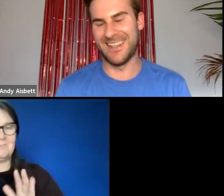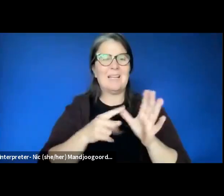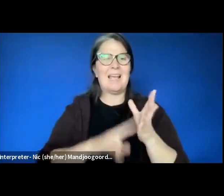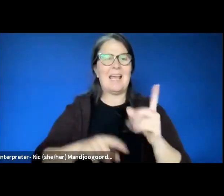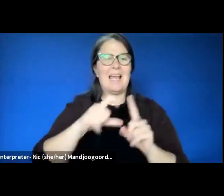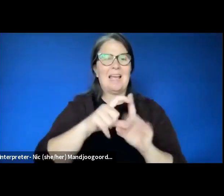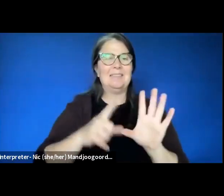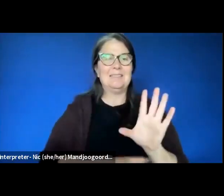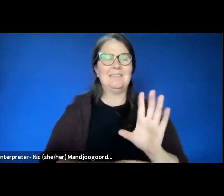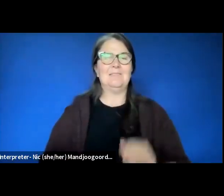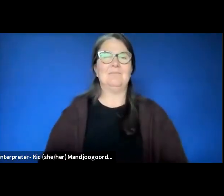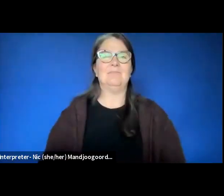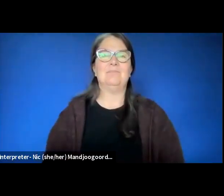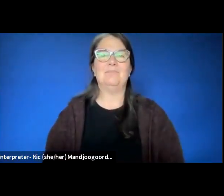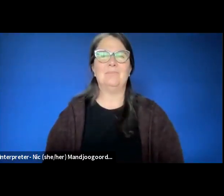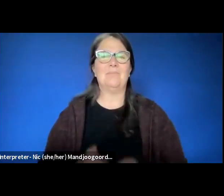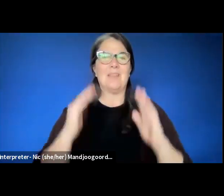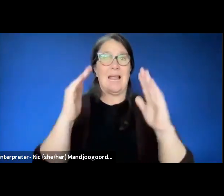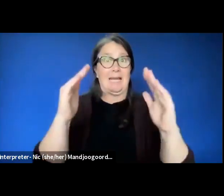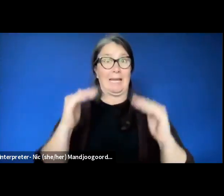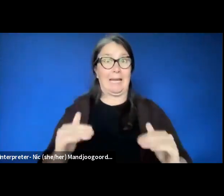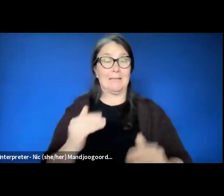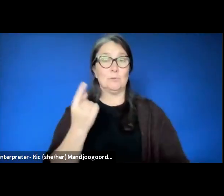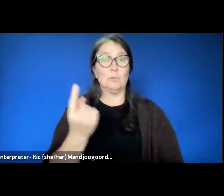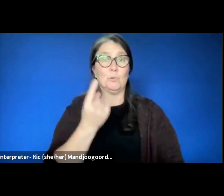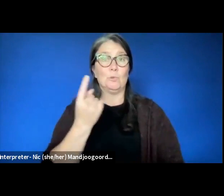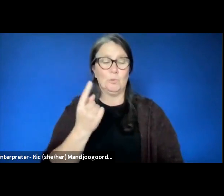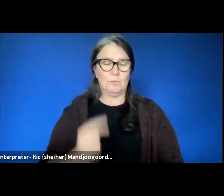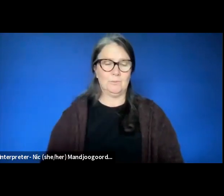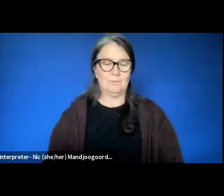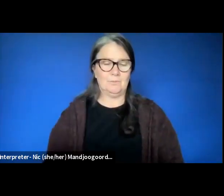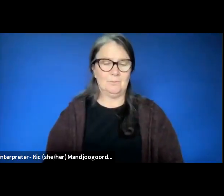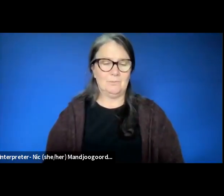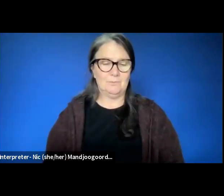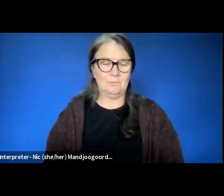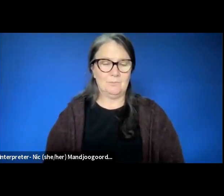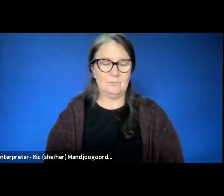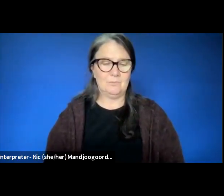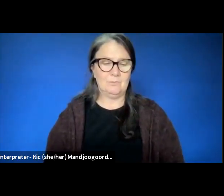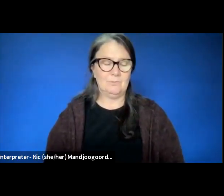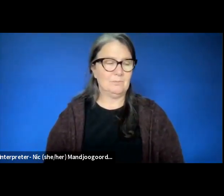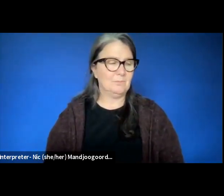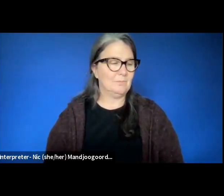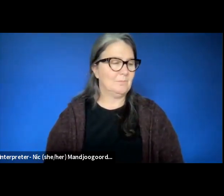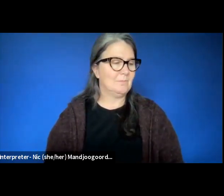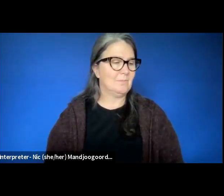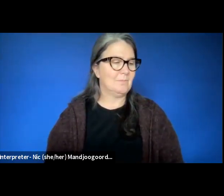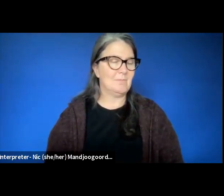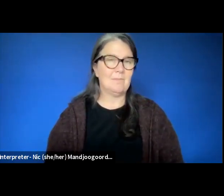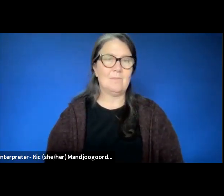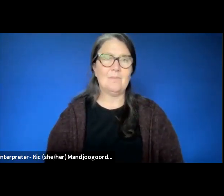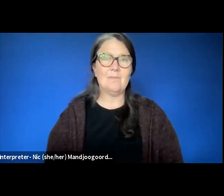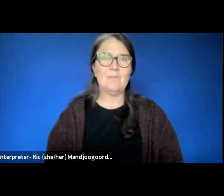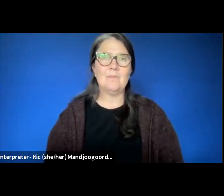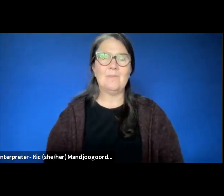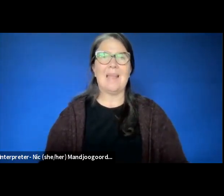Give it up, Andy. Give it up and. Next up, amen Next up, amen.